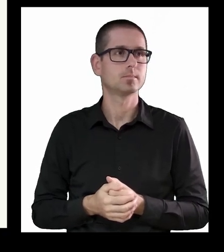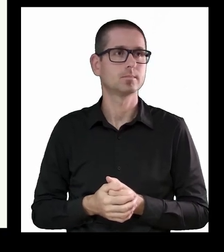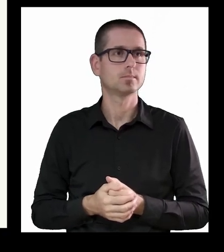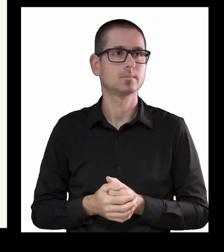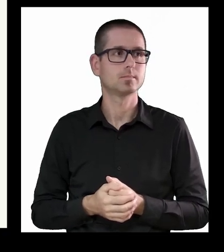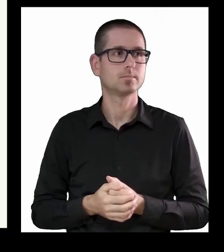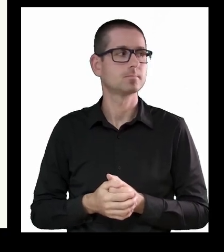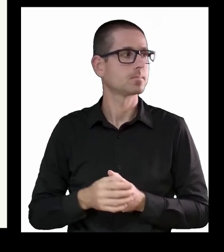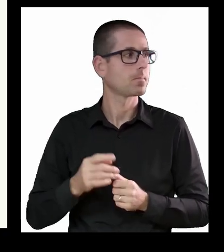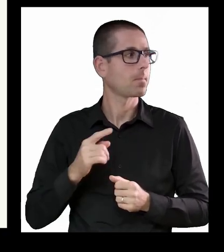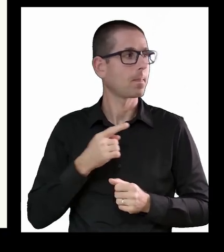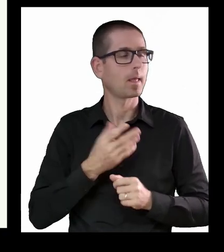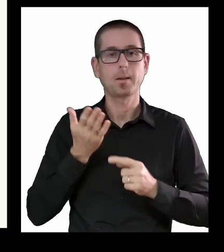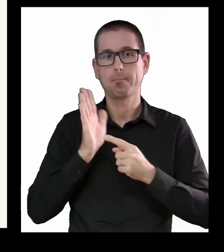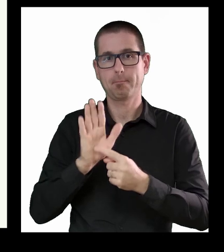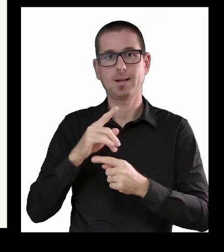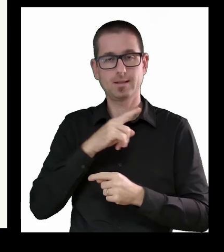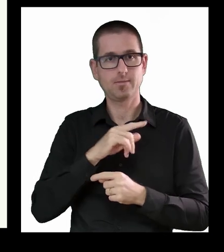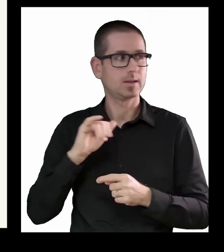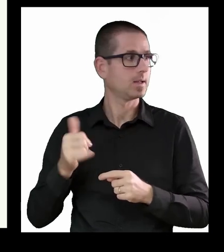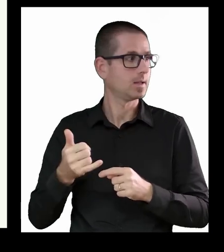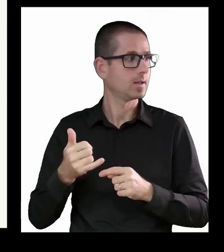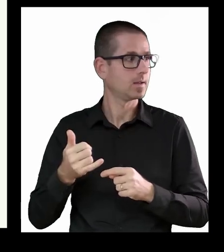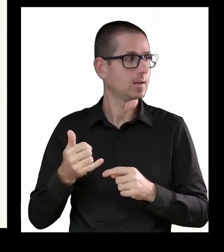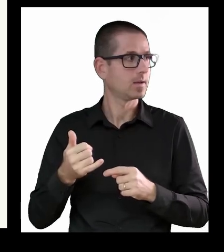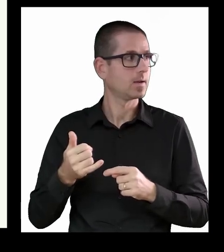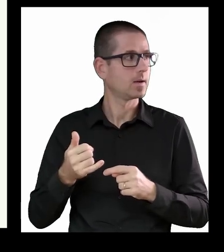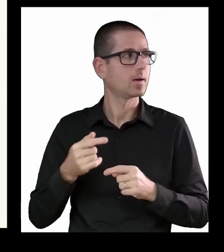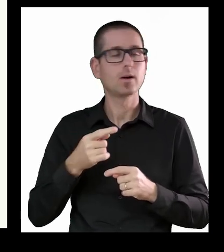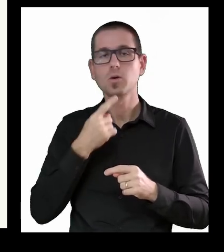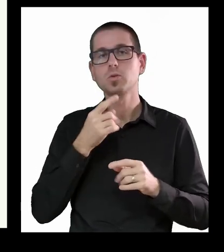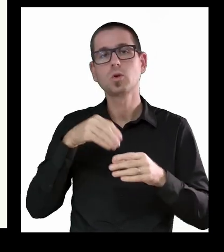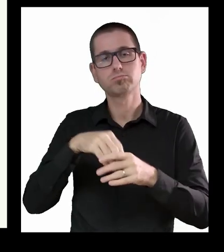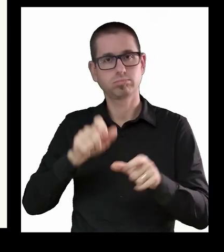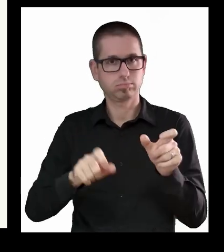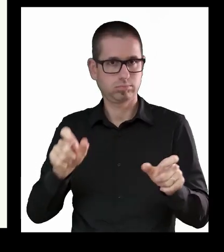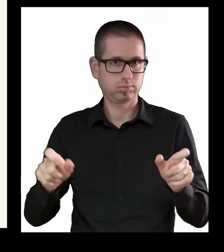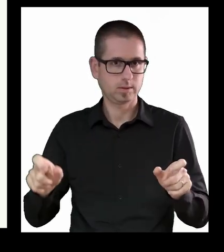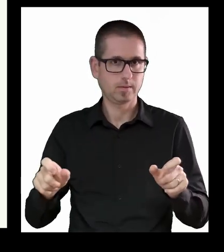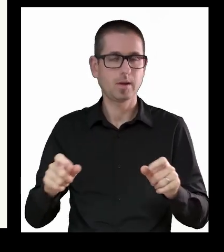of this Just presentation is introduction of course, methodology, participant implementation, data collection,